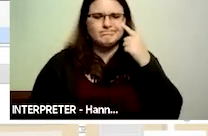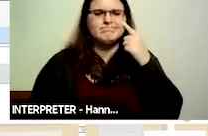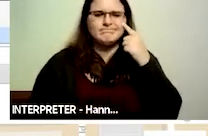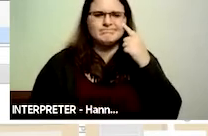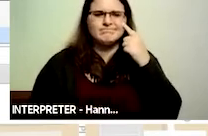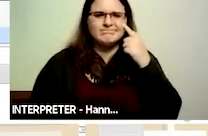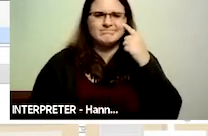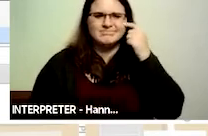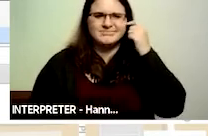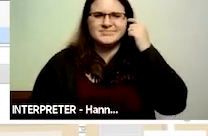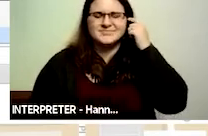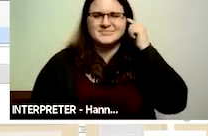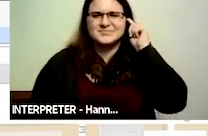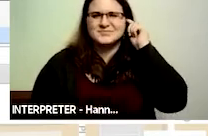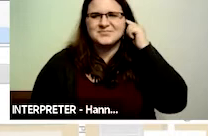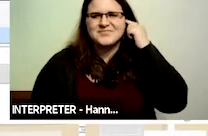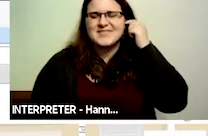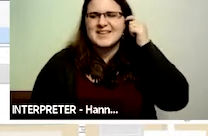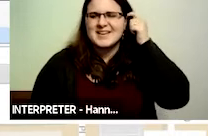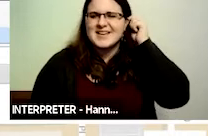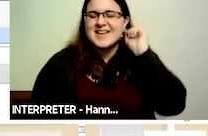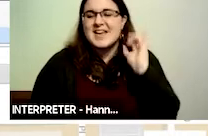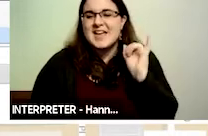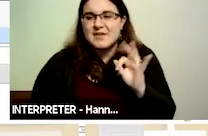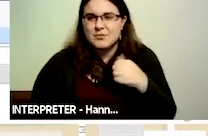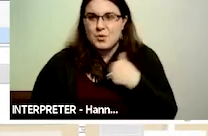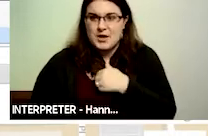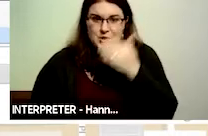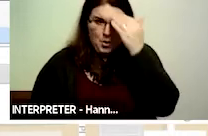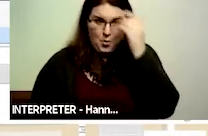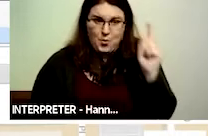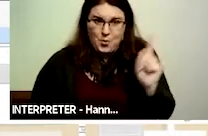actually put physical media up physical posters up and things like that so that when people go